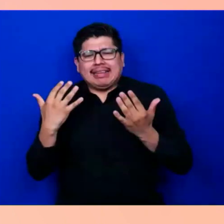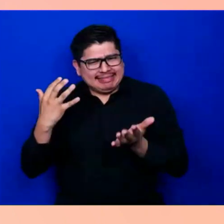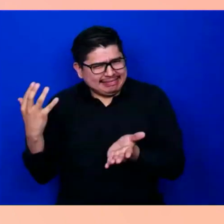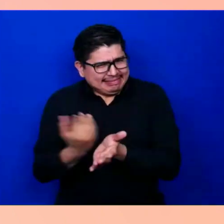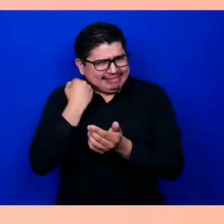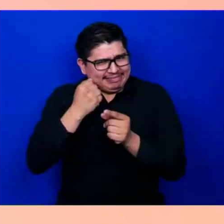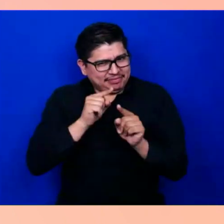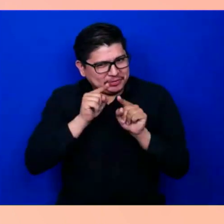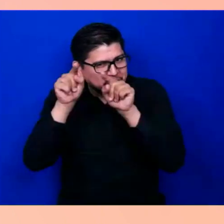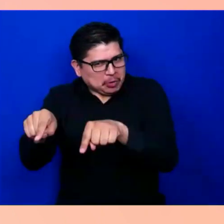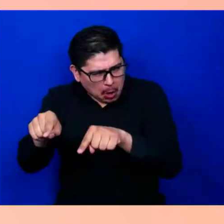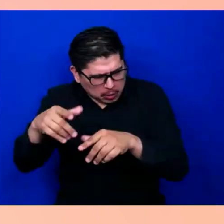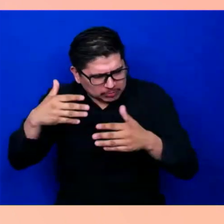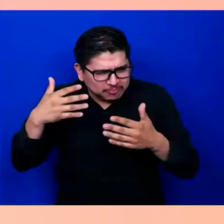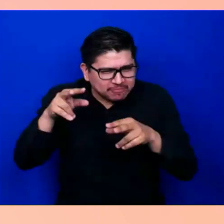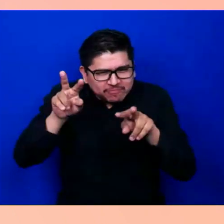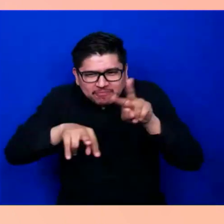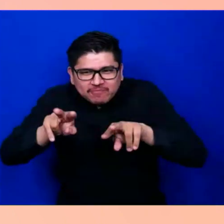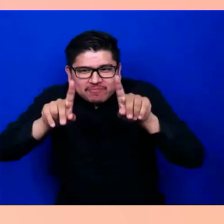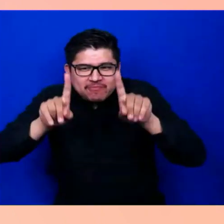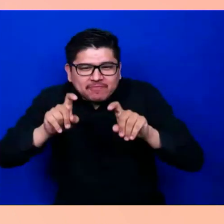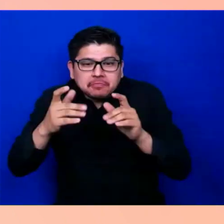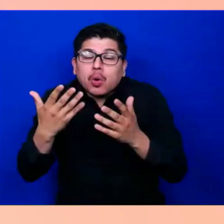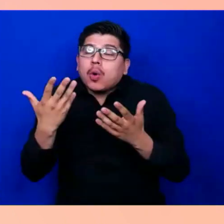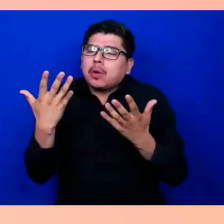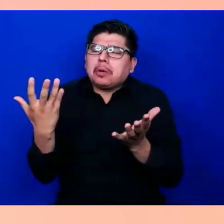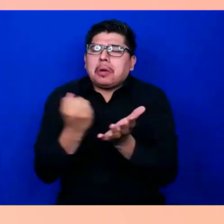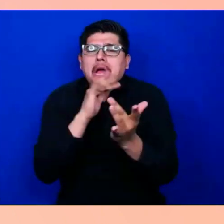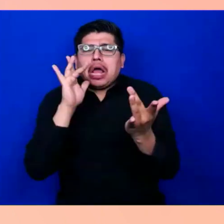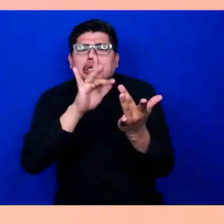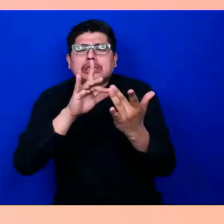contact the Disability Answer Desk with any questions.